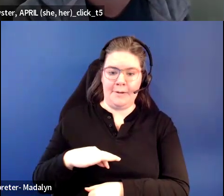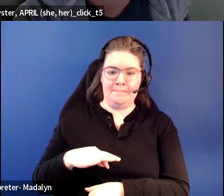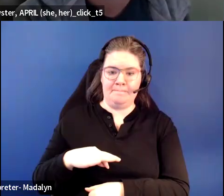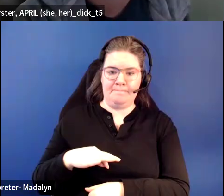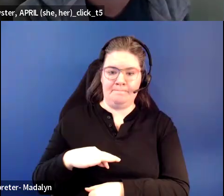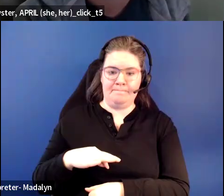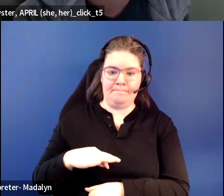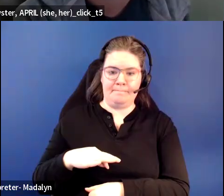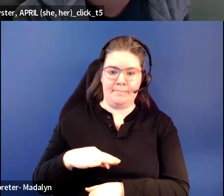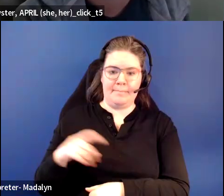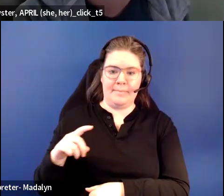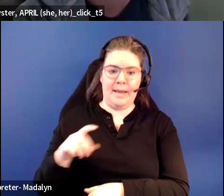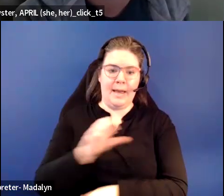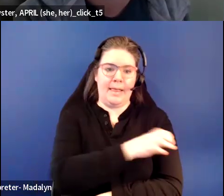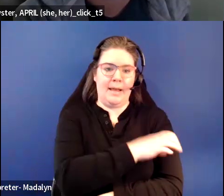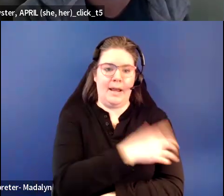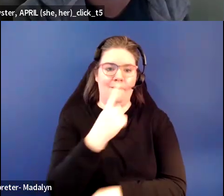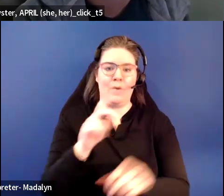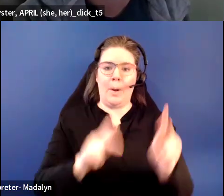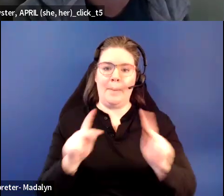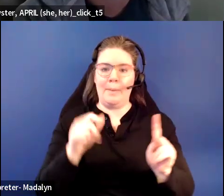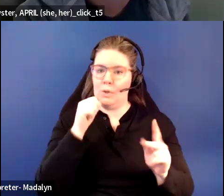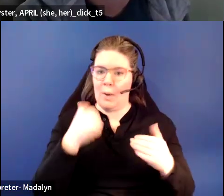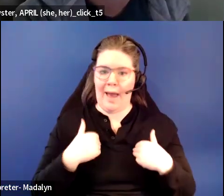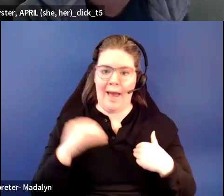clinic for folks who don't have insurance, but they only ordered